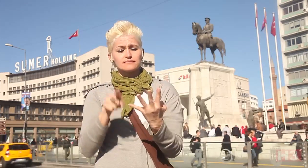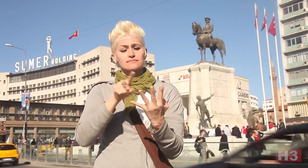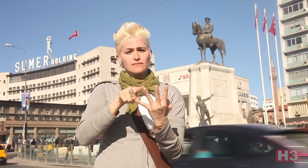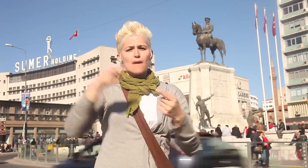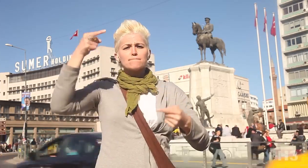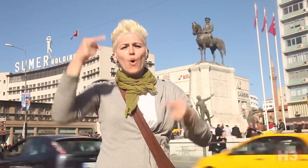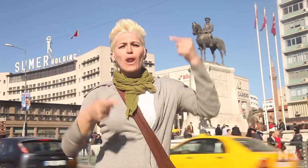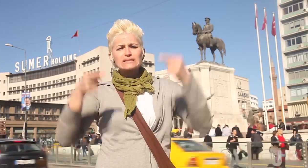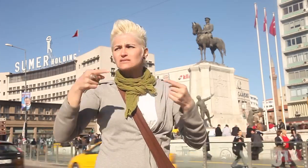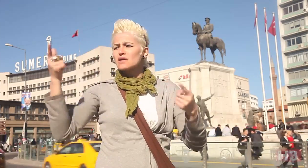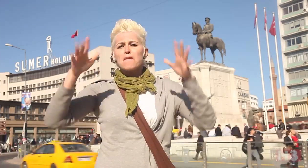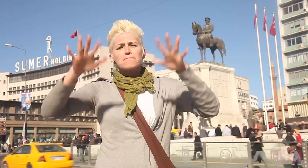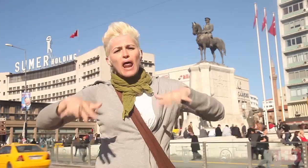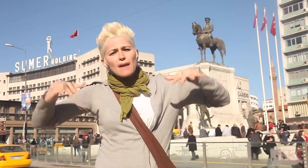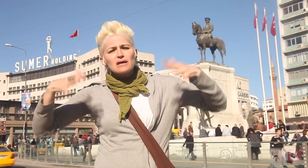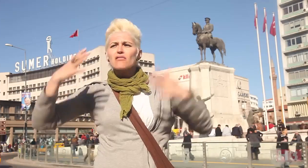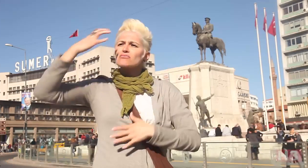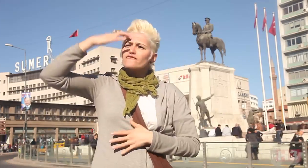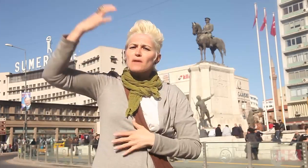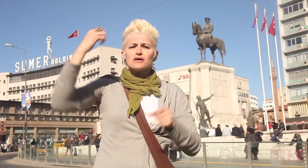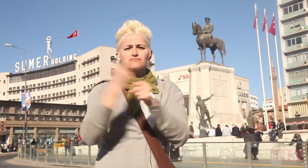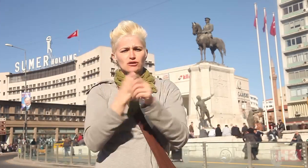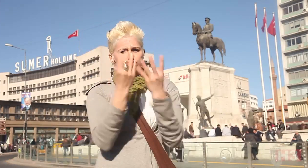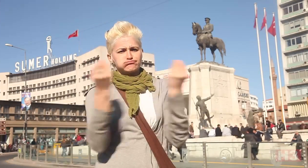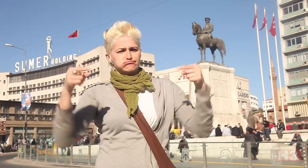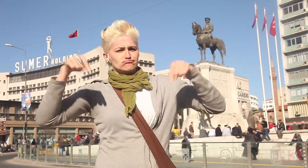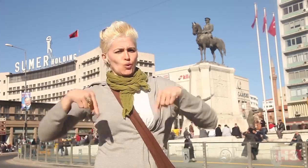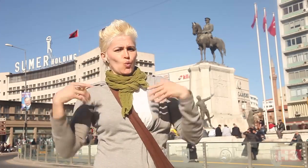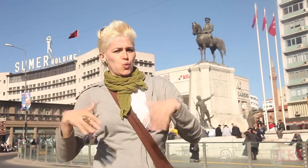politics including the parliament and government offices where many people work,